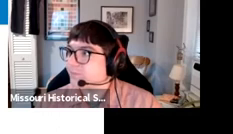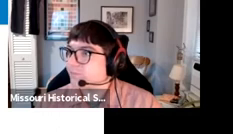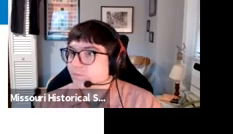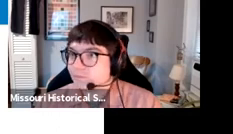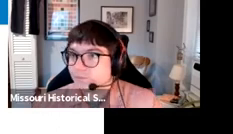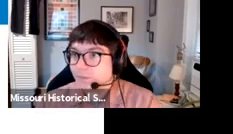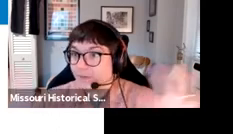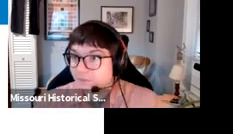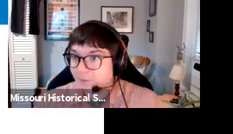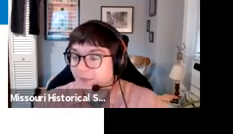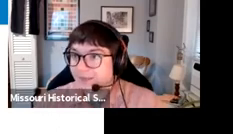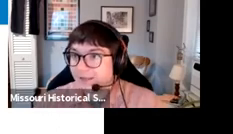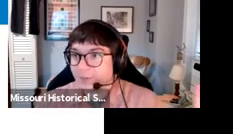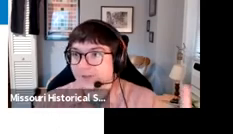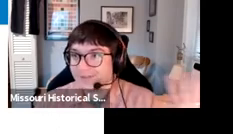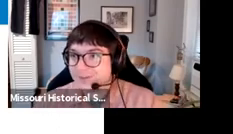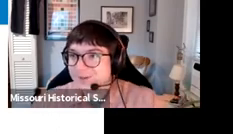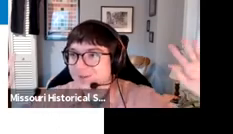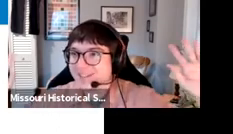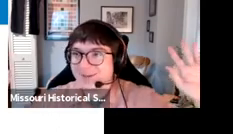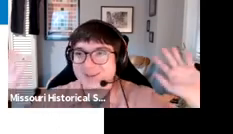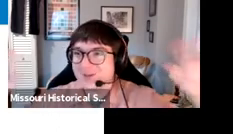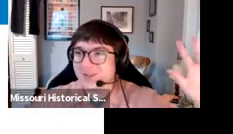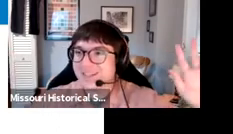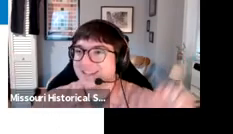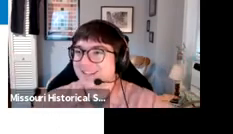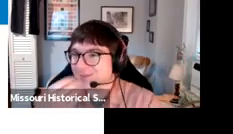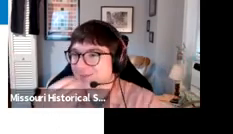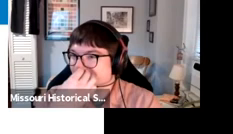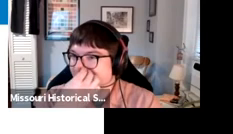caretaker, at an estate. And because he had a farming